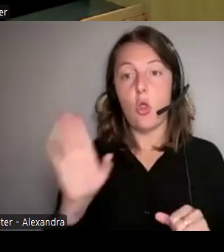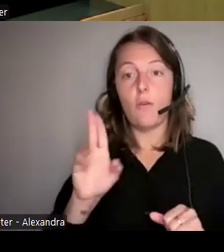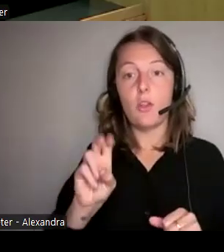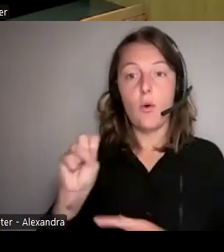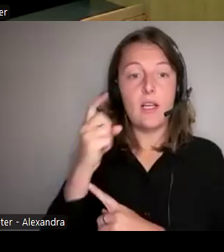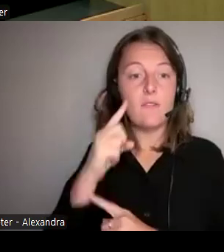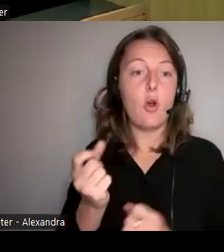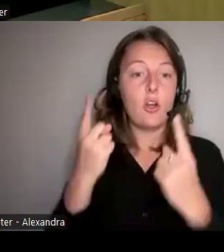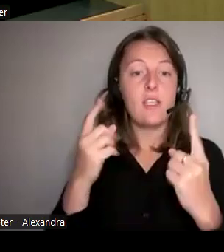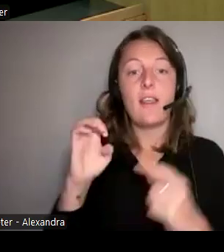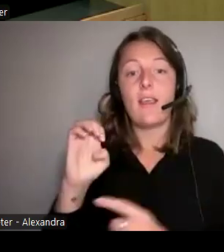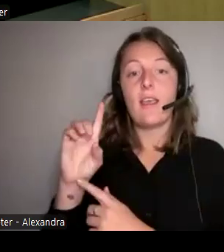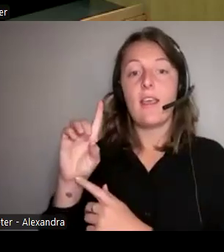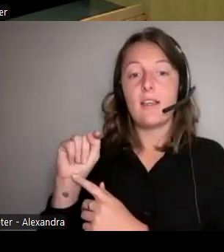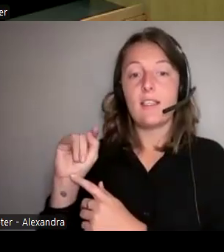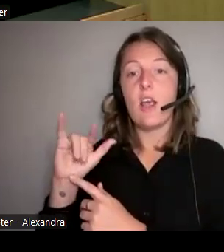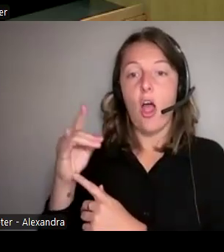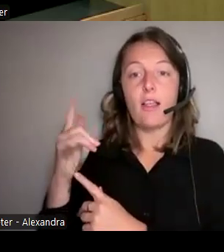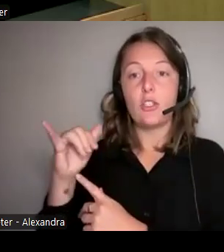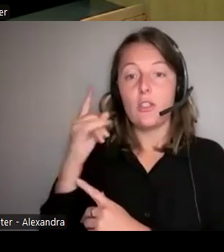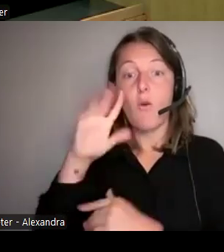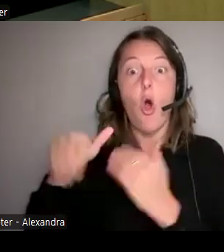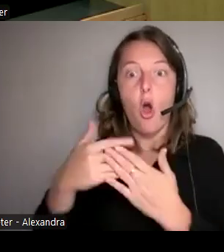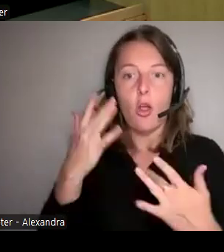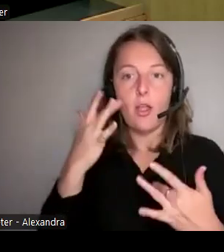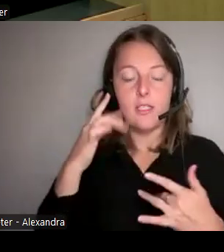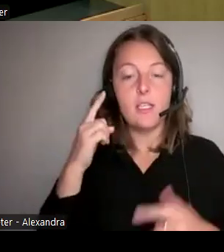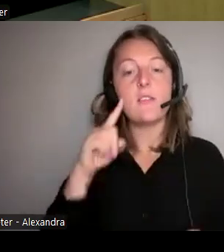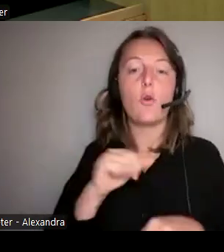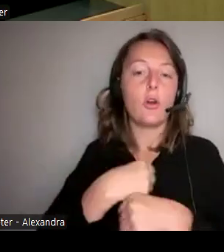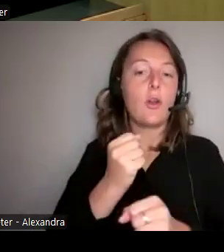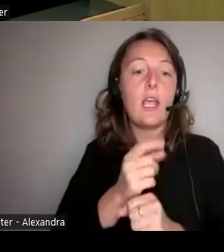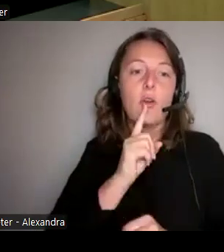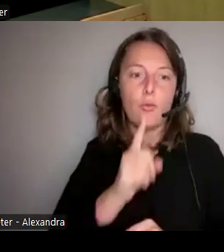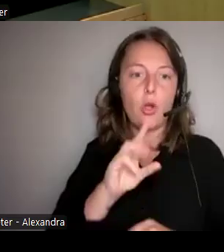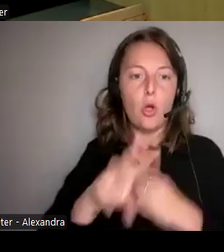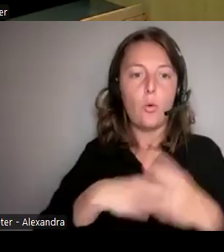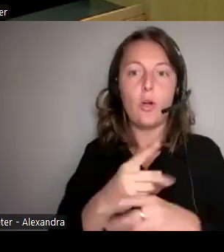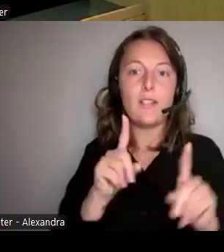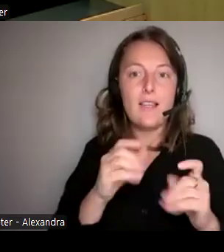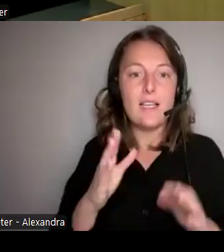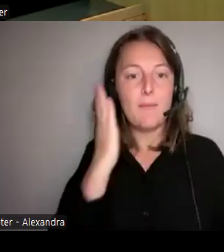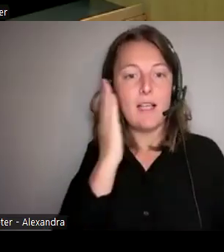the ideology of all illnesses to create real world test beds for novel treatments and health services